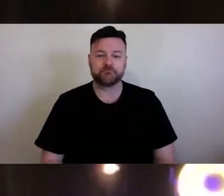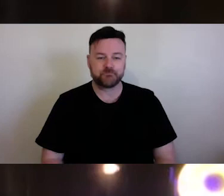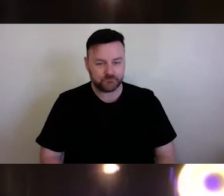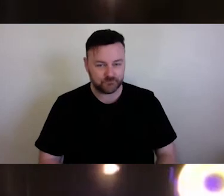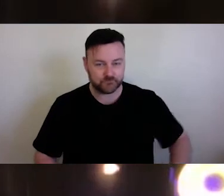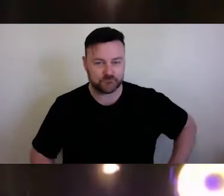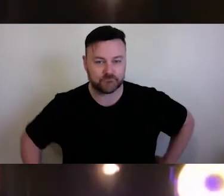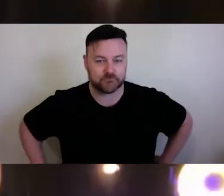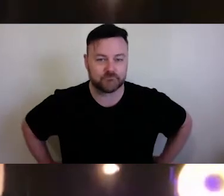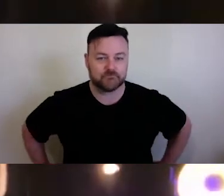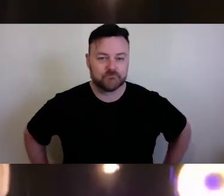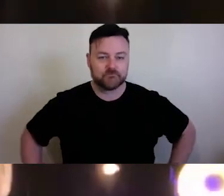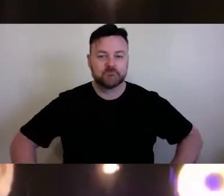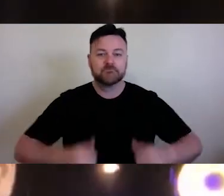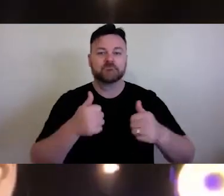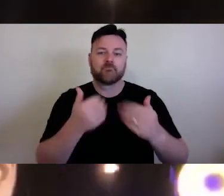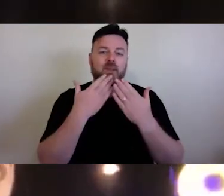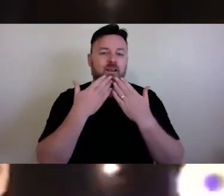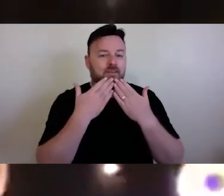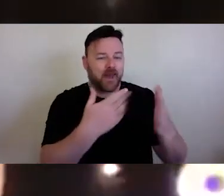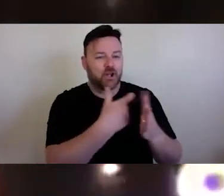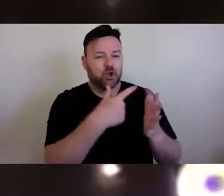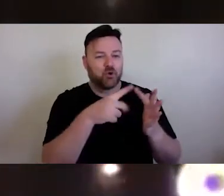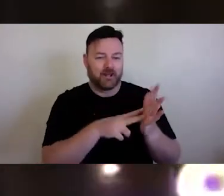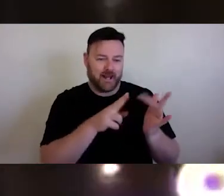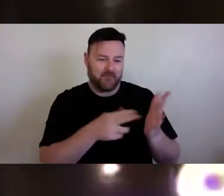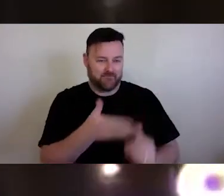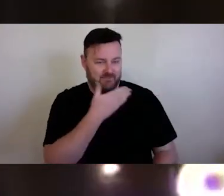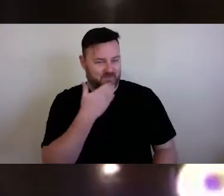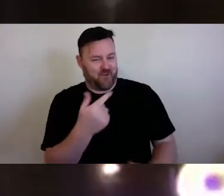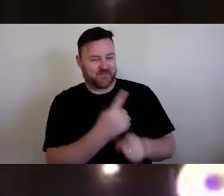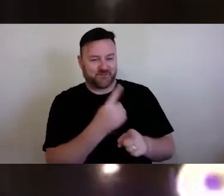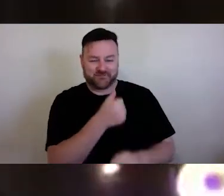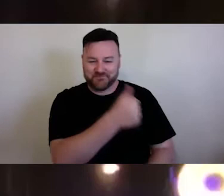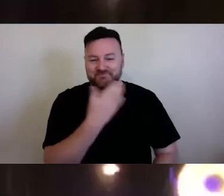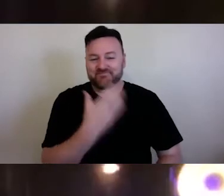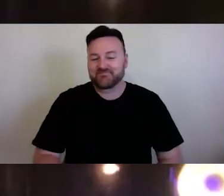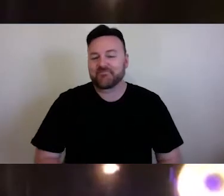very much, Kevin. Going to pull these up now. Thank you for the very kind introduction. That was fantastic. I too would like to